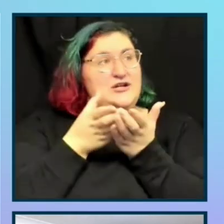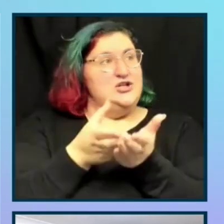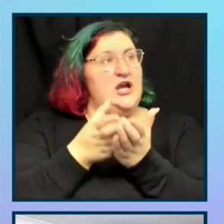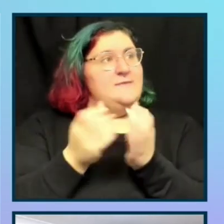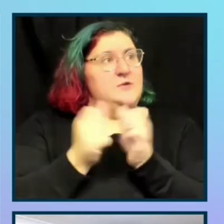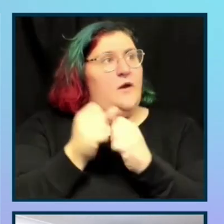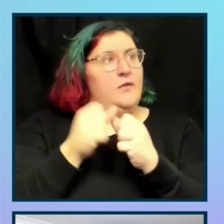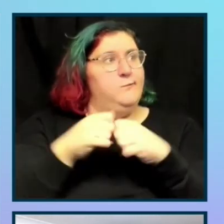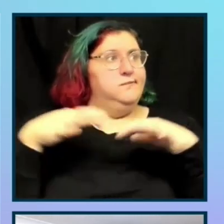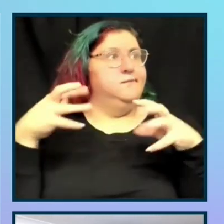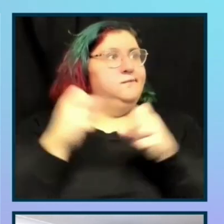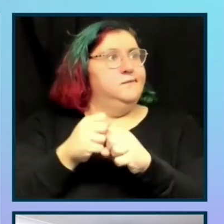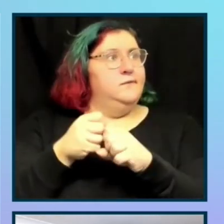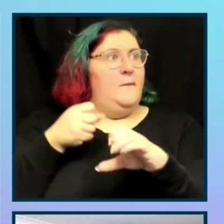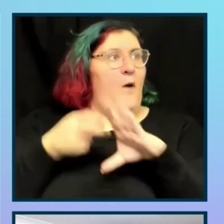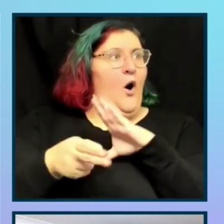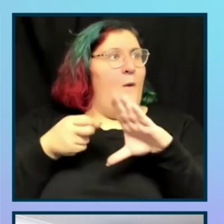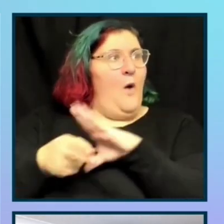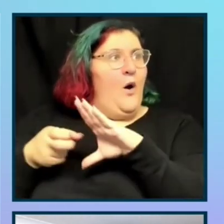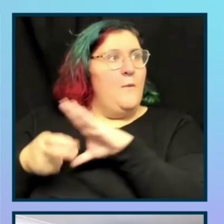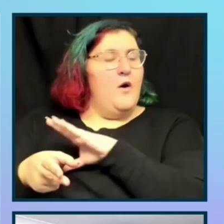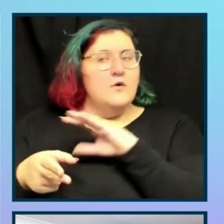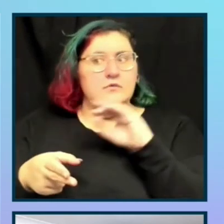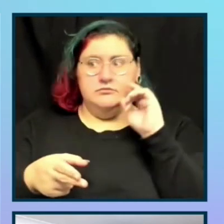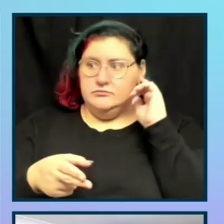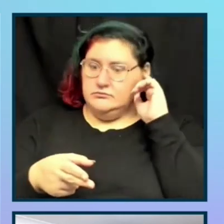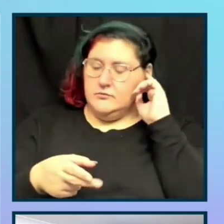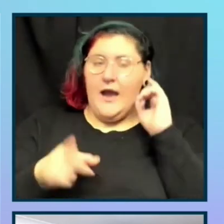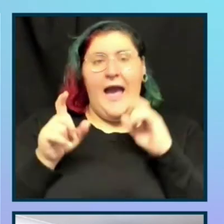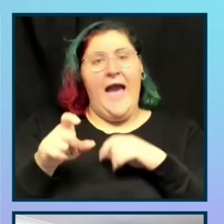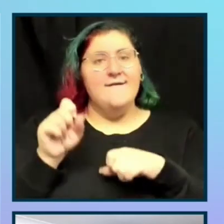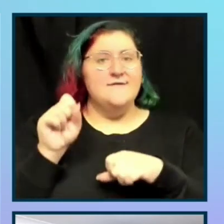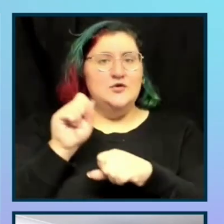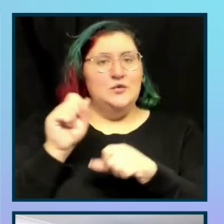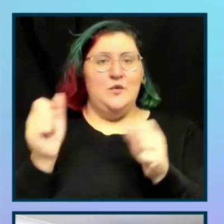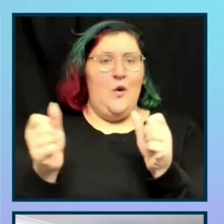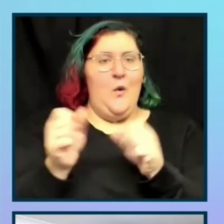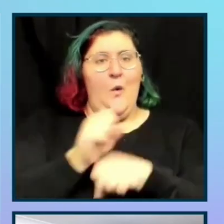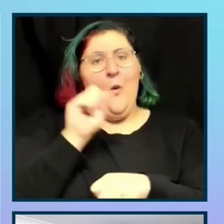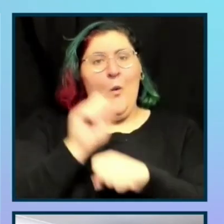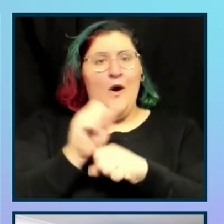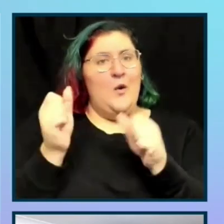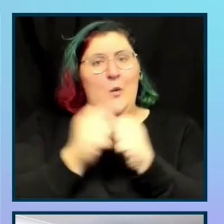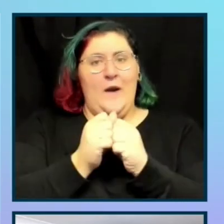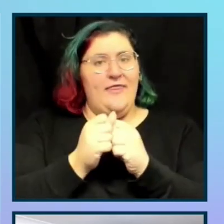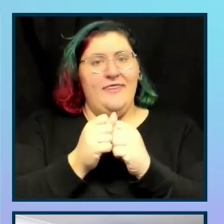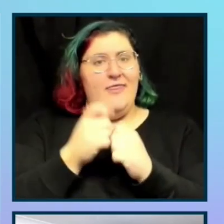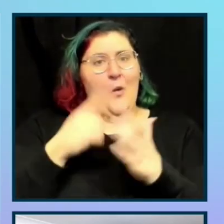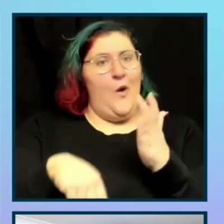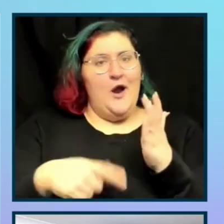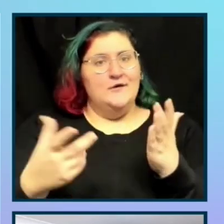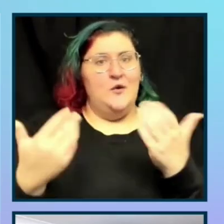So you just had to work with what you got that is until I was able to play it at E3 2017.